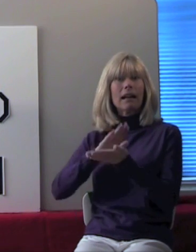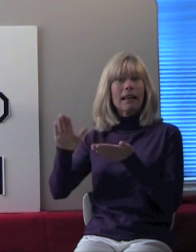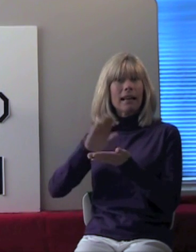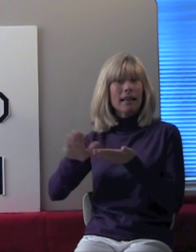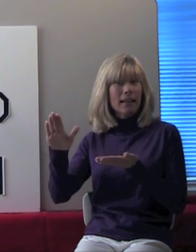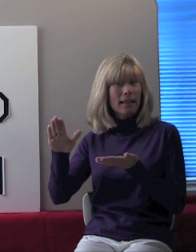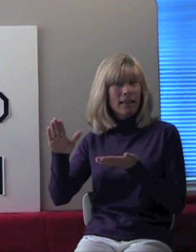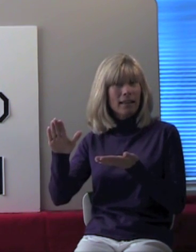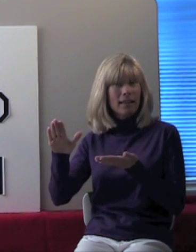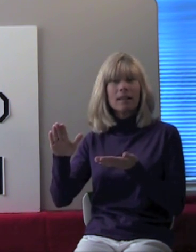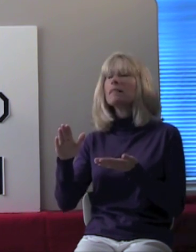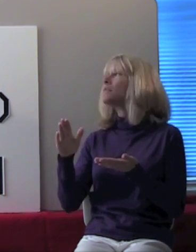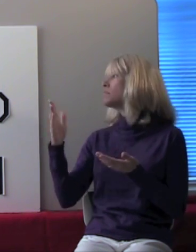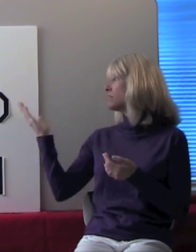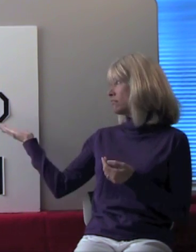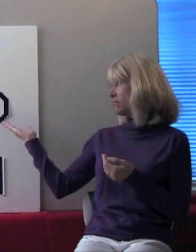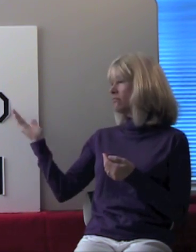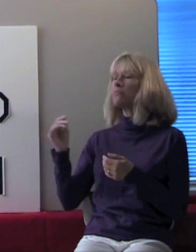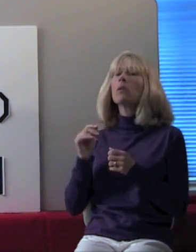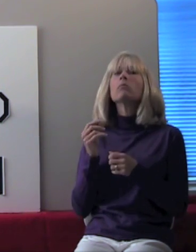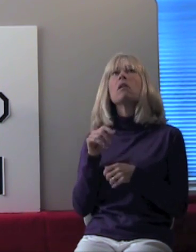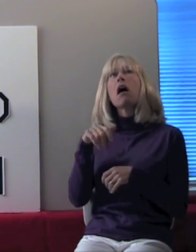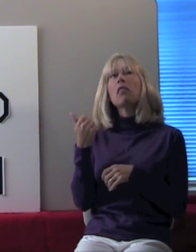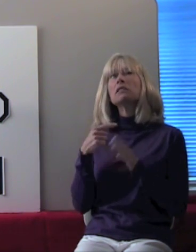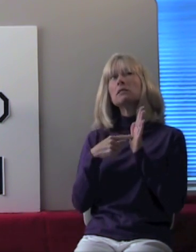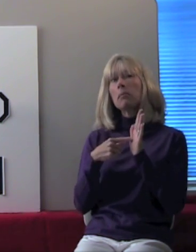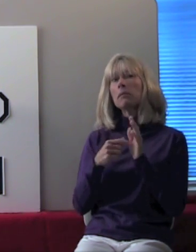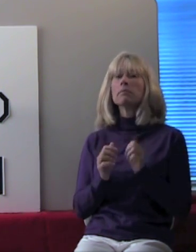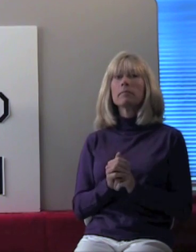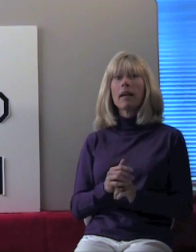For example, CLEAN and also...